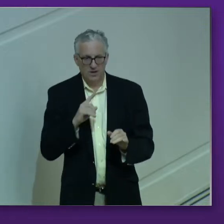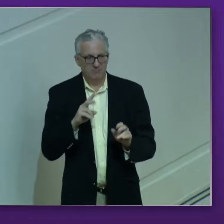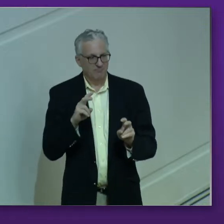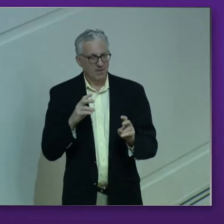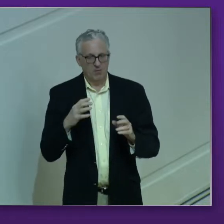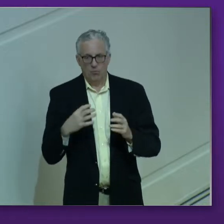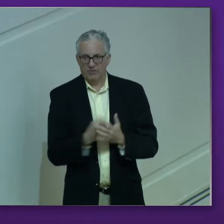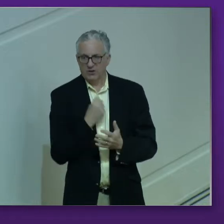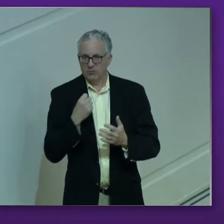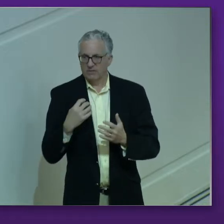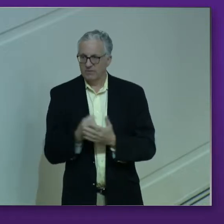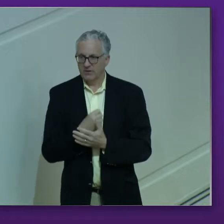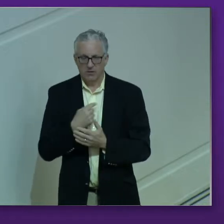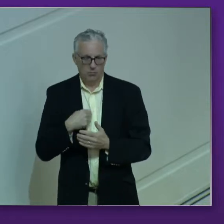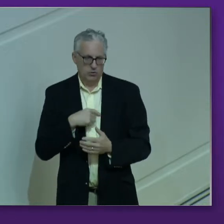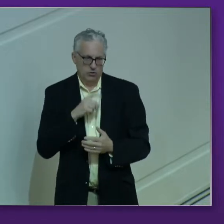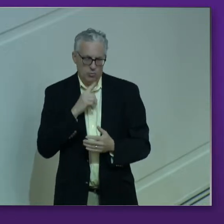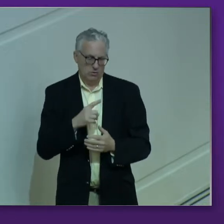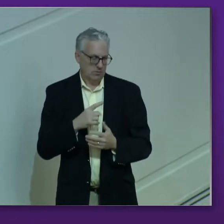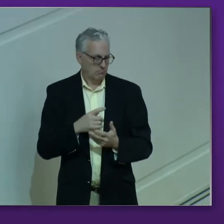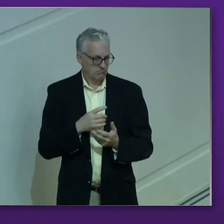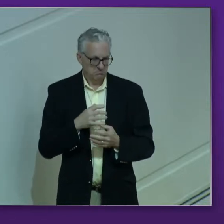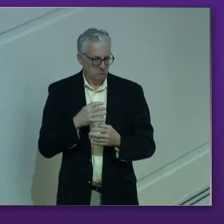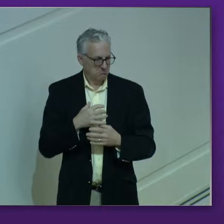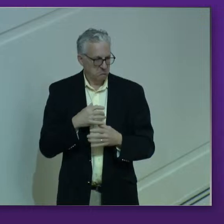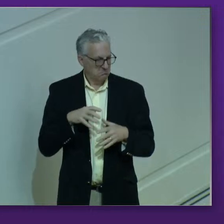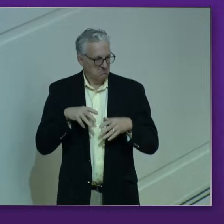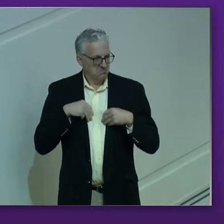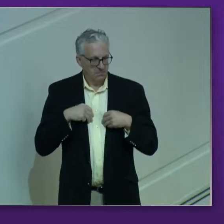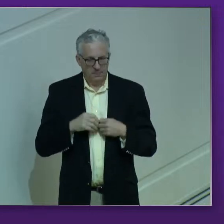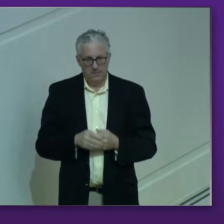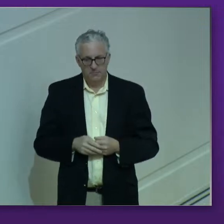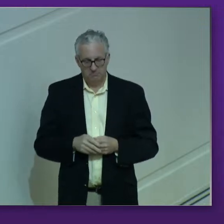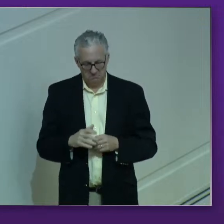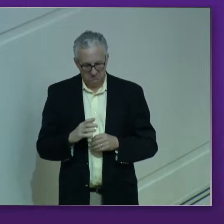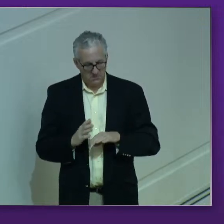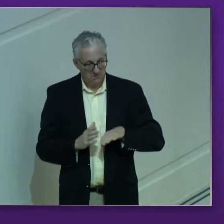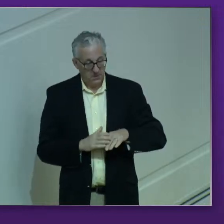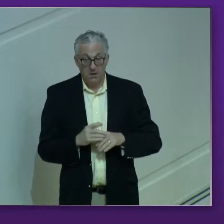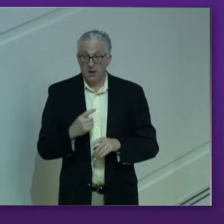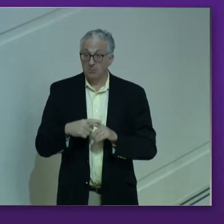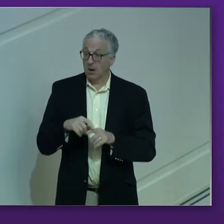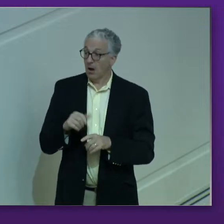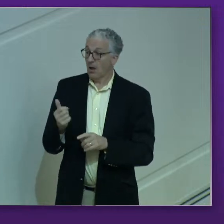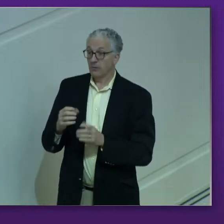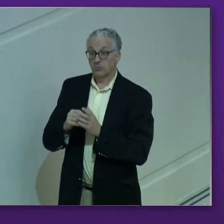I KNOW THAT THESE ARE OUTCOMES THAT WE ARE NOT ONLY SHOULD BE PROUDER THAT WE ARE PROUD OF